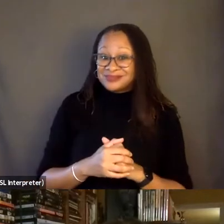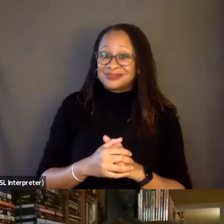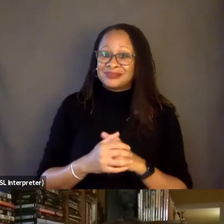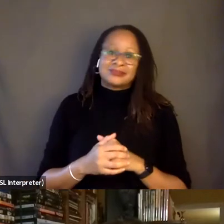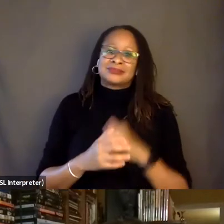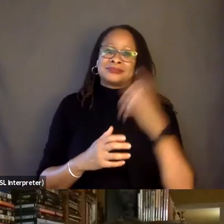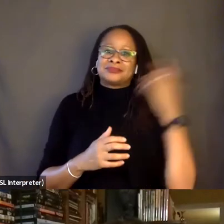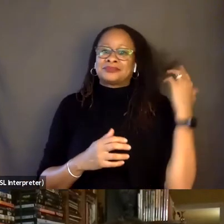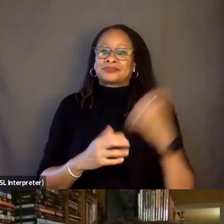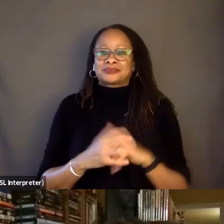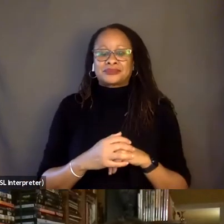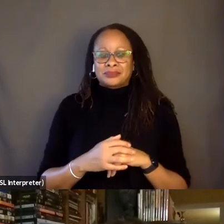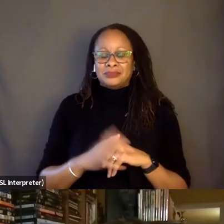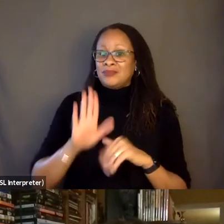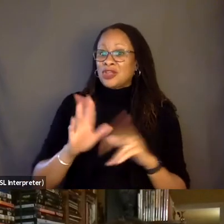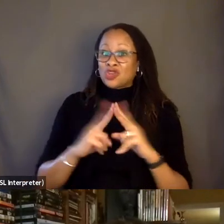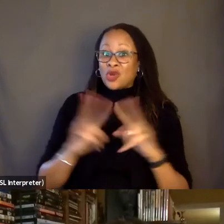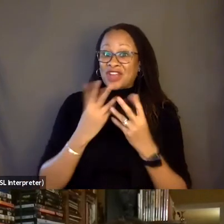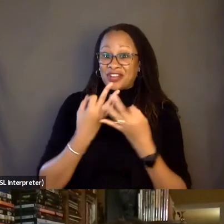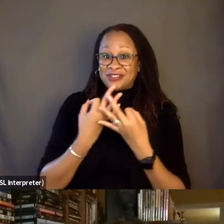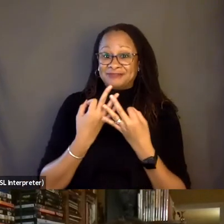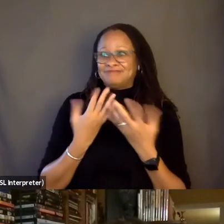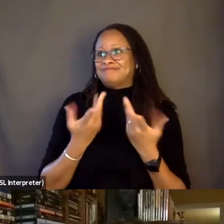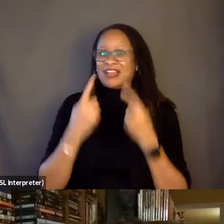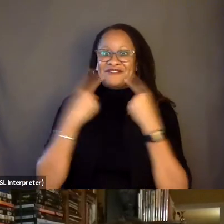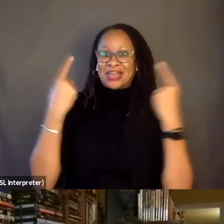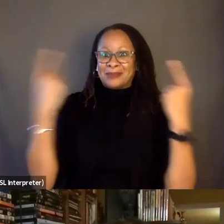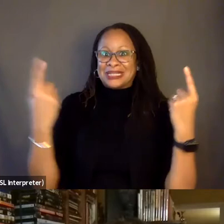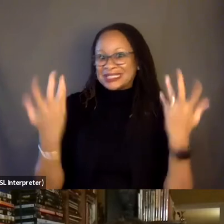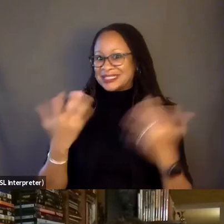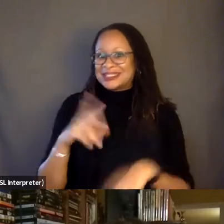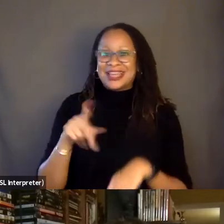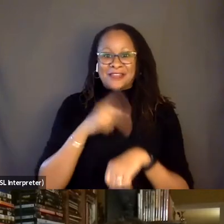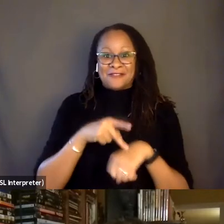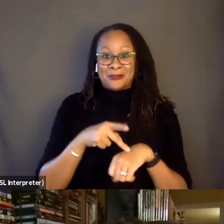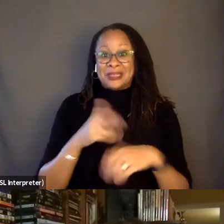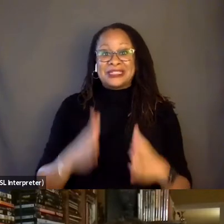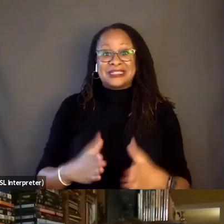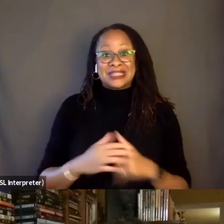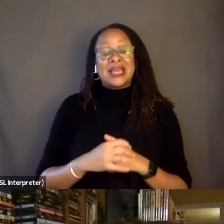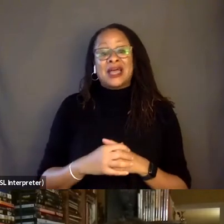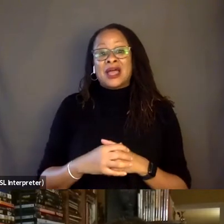So you're very famous in the Philippines. And part of what was going on during this movie was that you were out in the world as well.